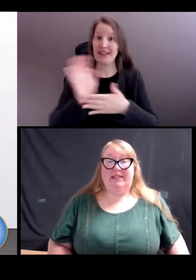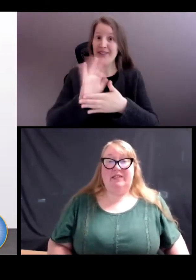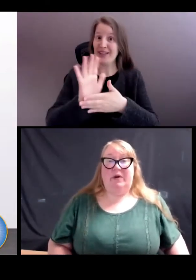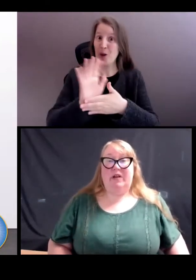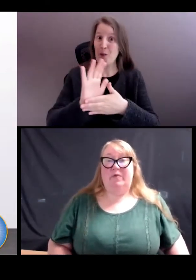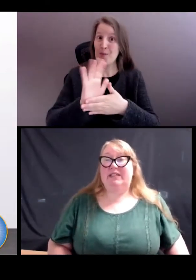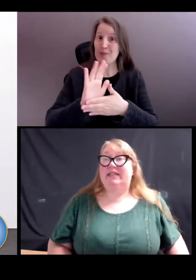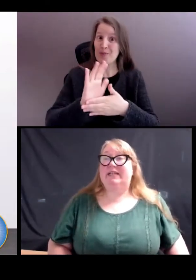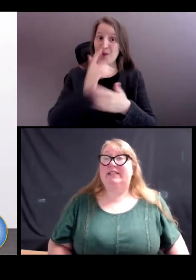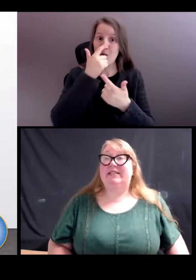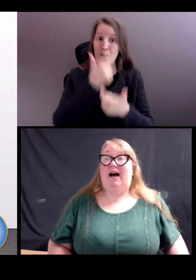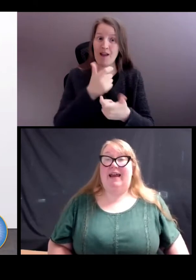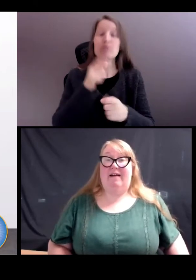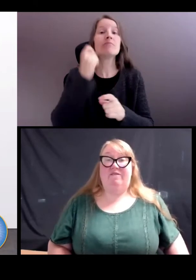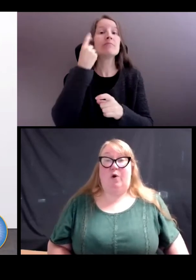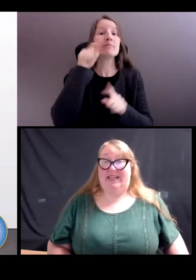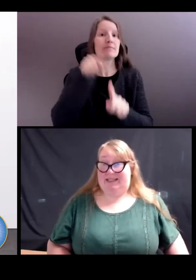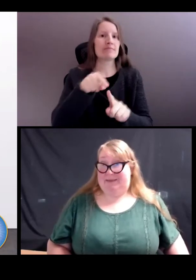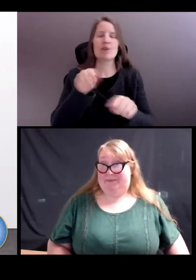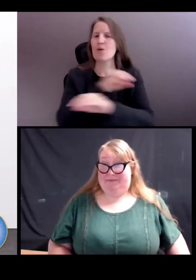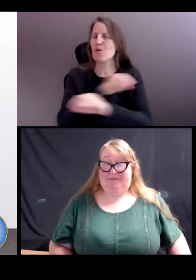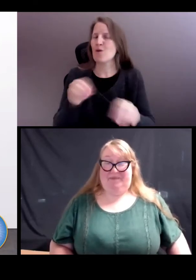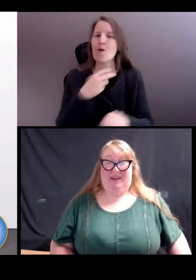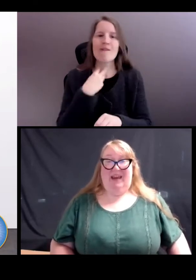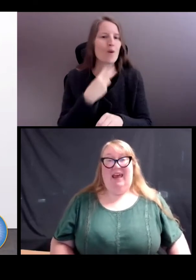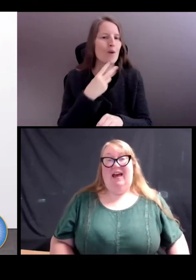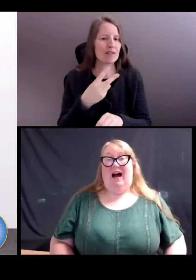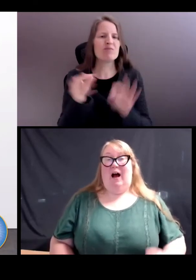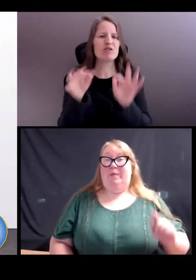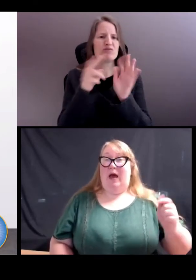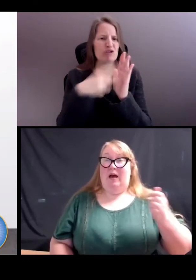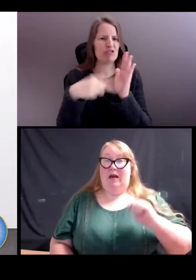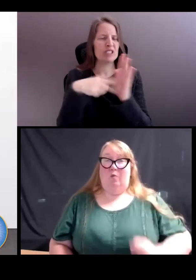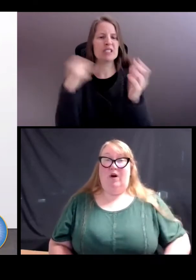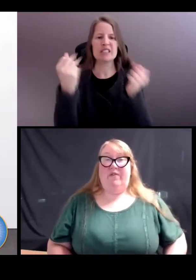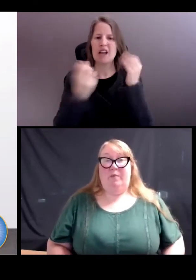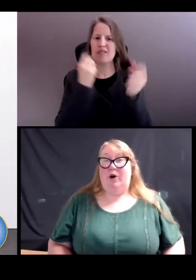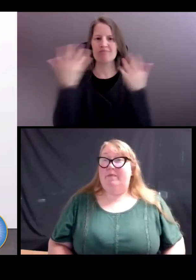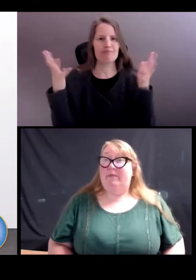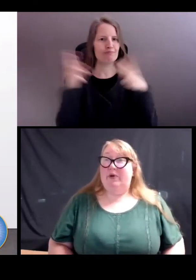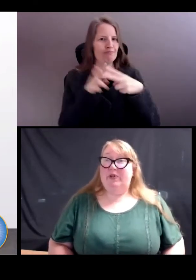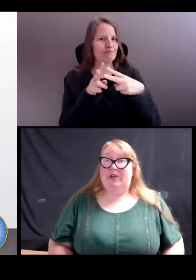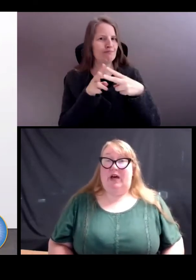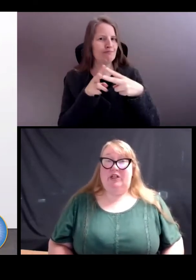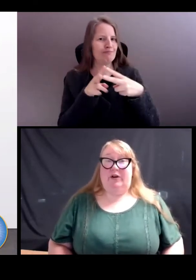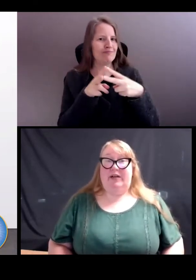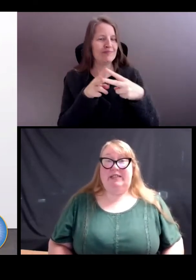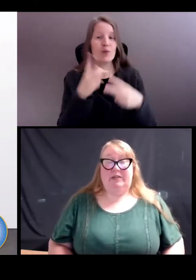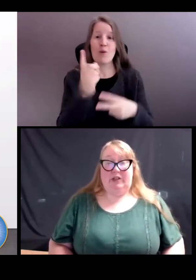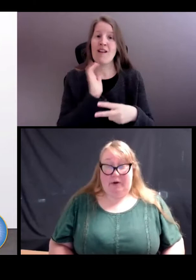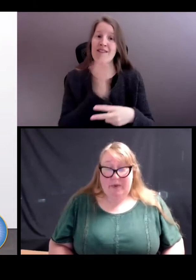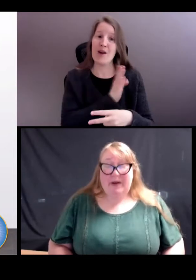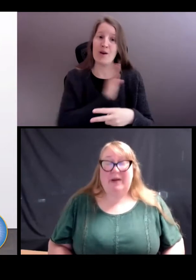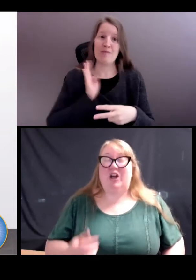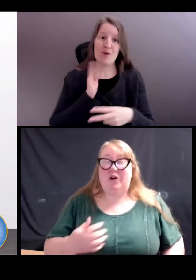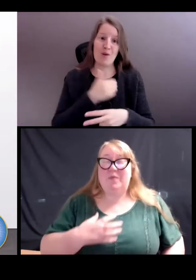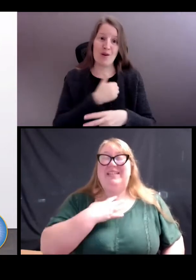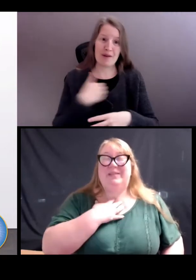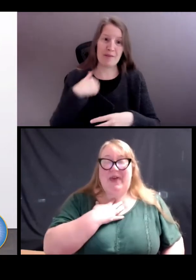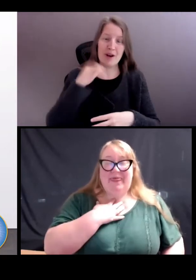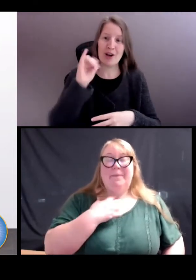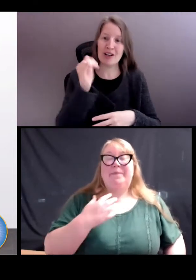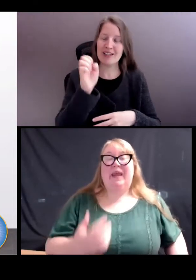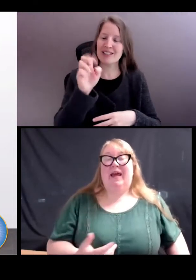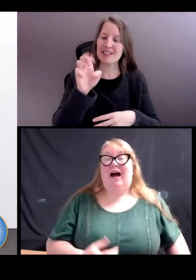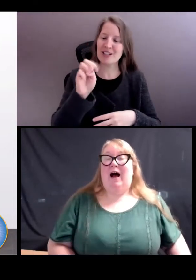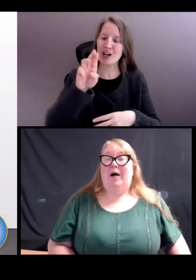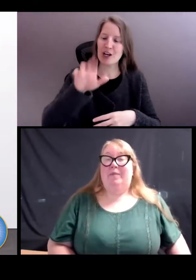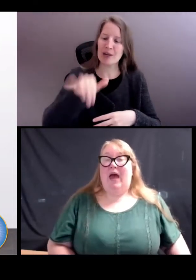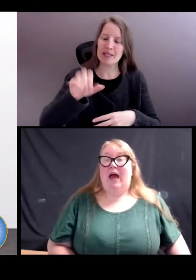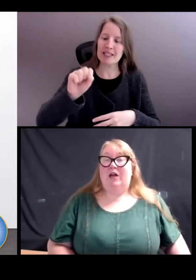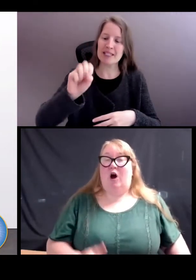this is one of the ones that does not have voice One of our board members Jeremy Smith